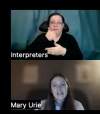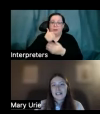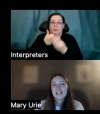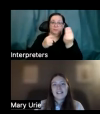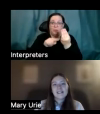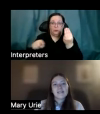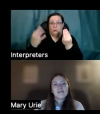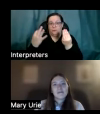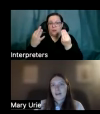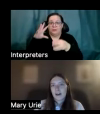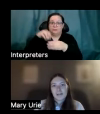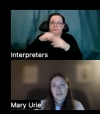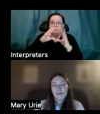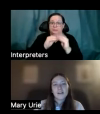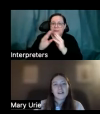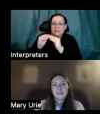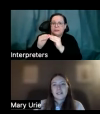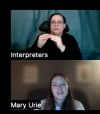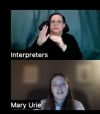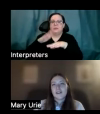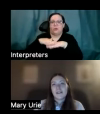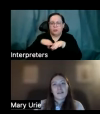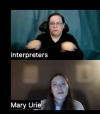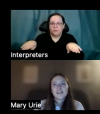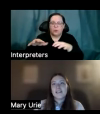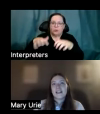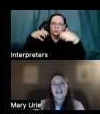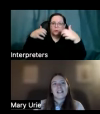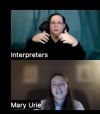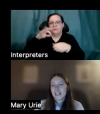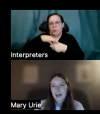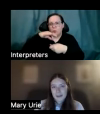in meetings on the floor, just doing votes and hearing about